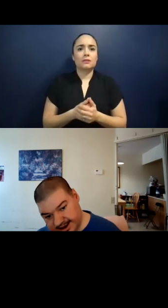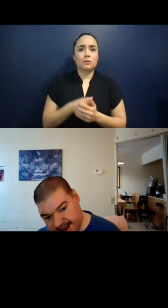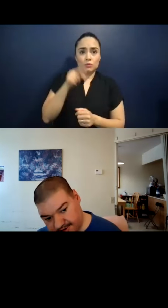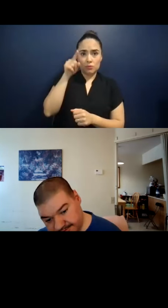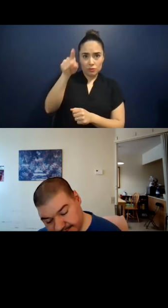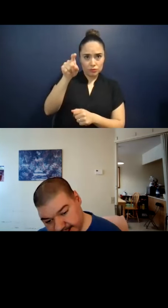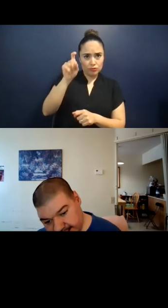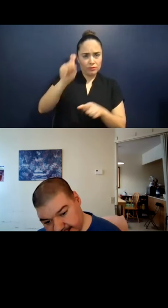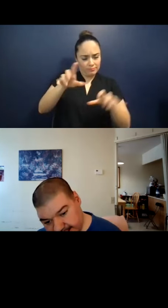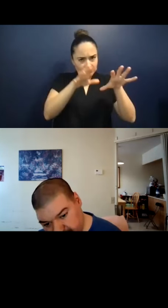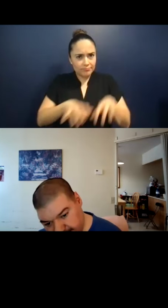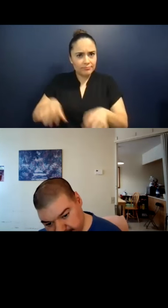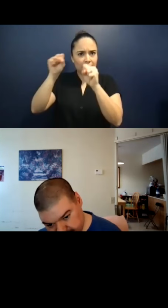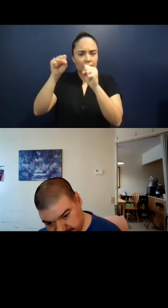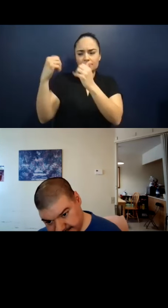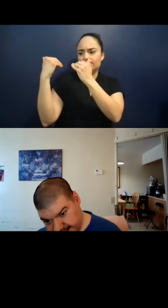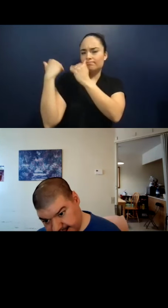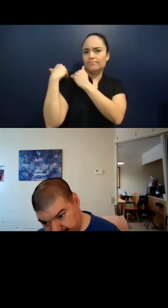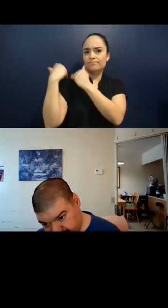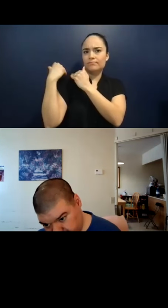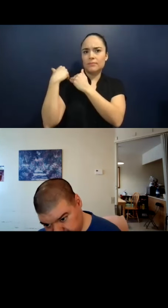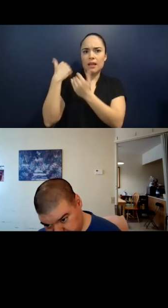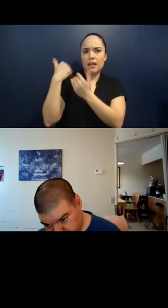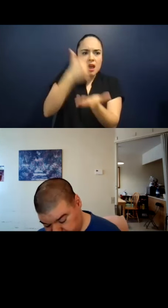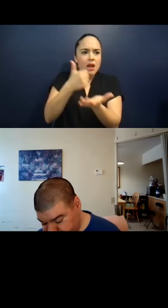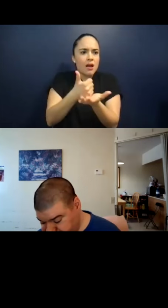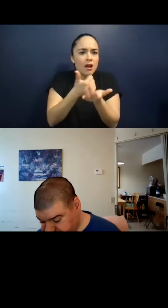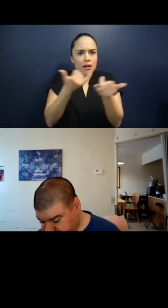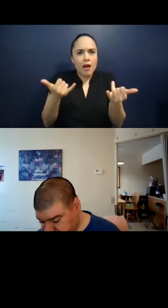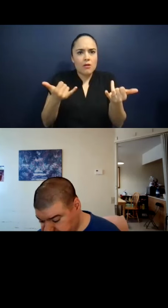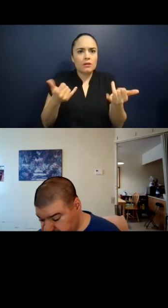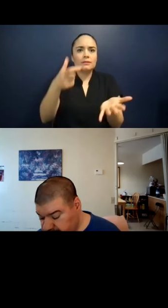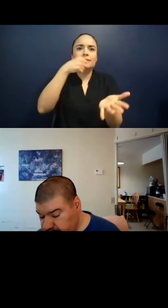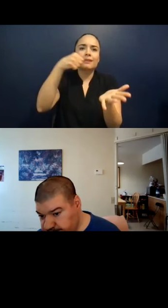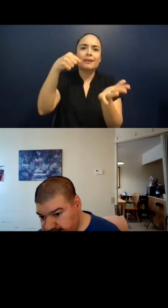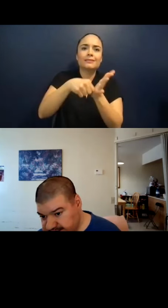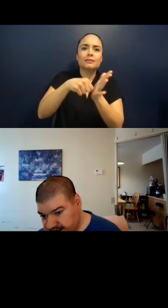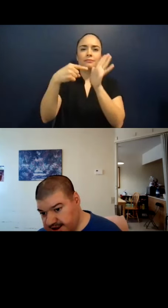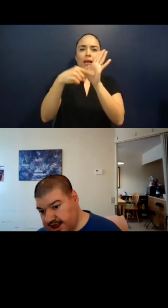who are at risk must have access to vaccines right away . We know